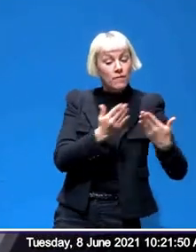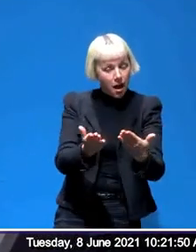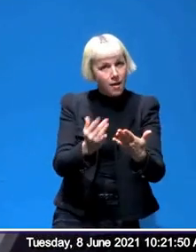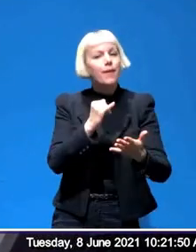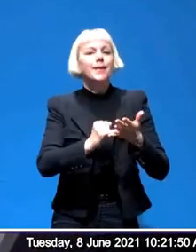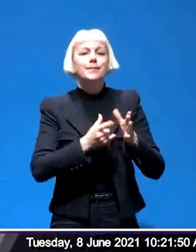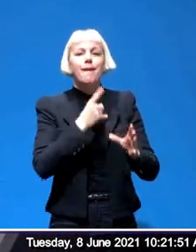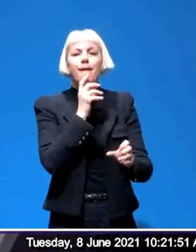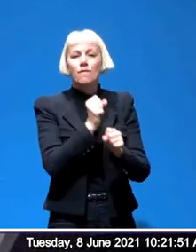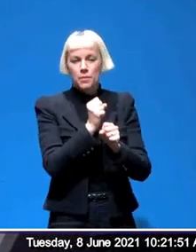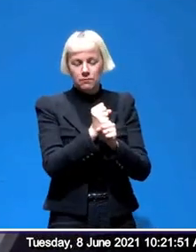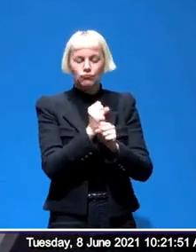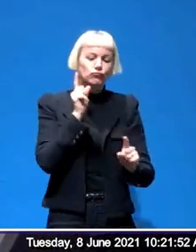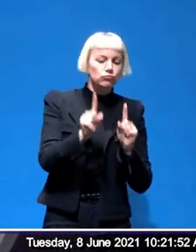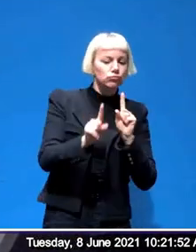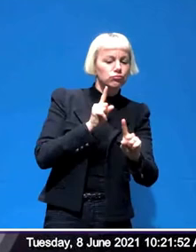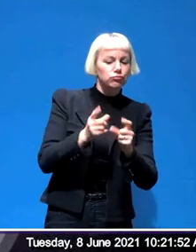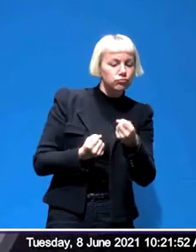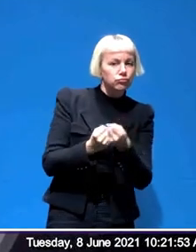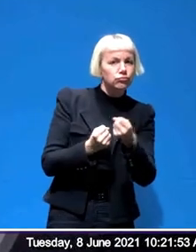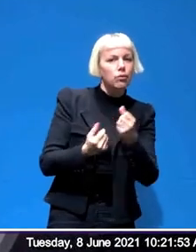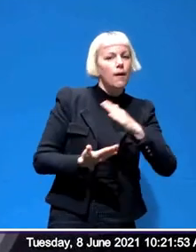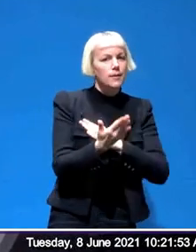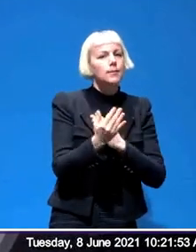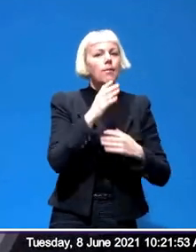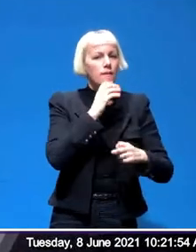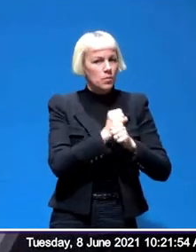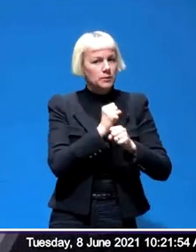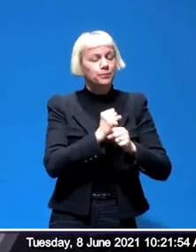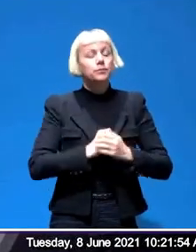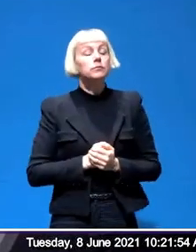During the time that Daniel lived at N Street, his accommodation services were